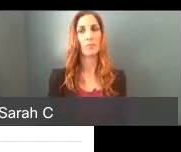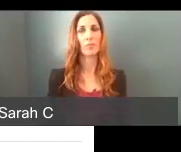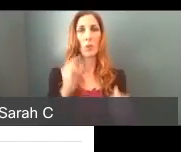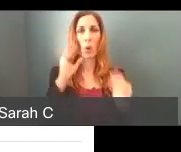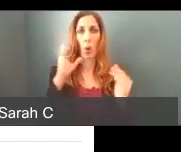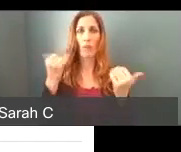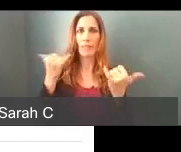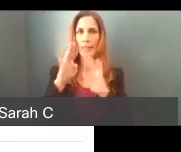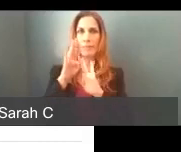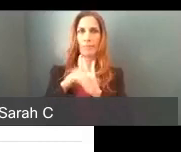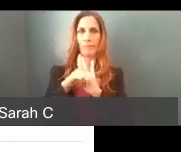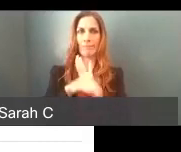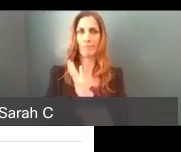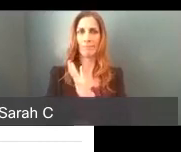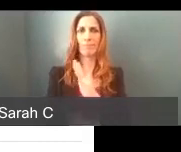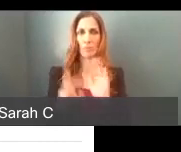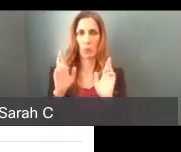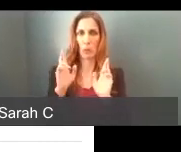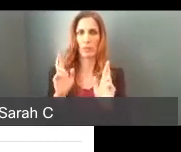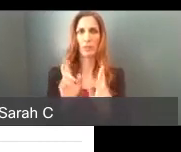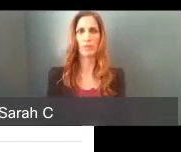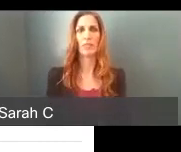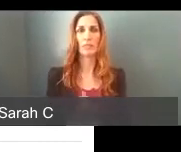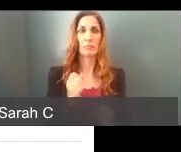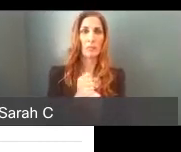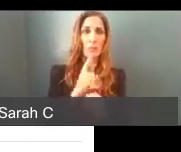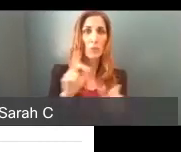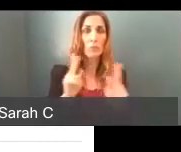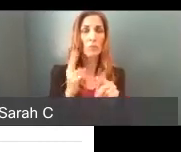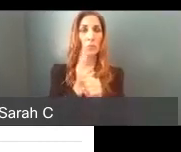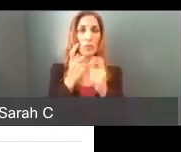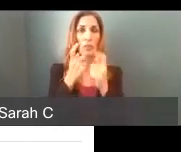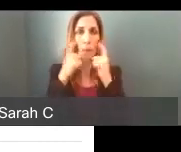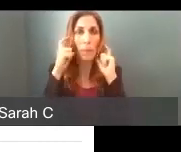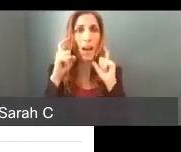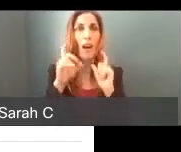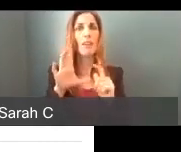both make sure that people are wearing masks, socially distancing, keeping their hands